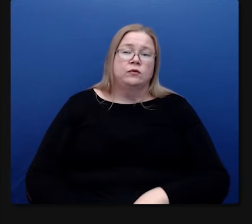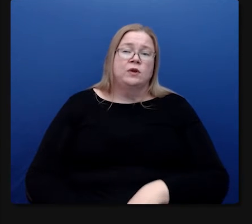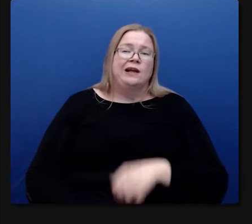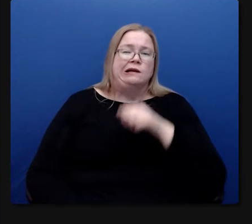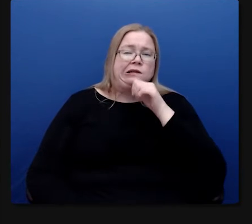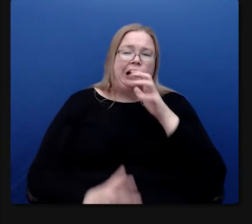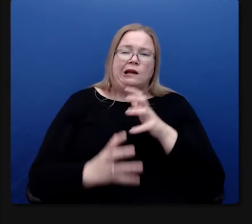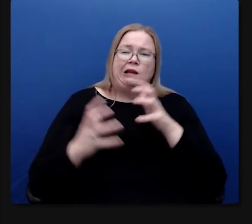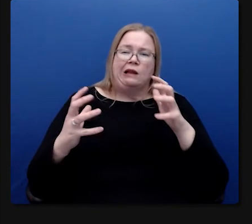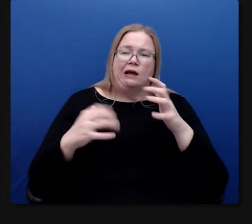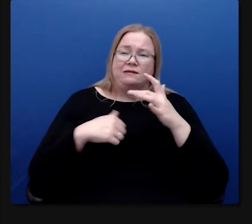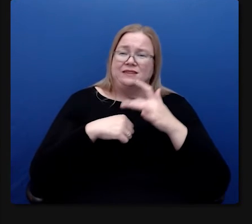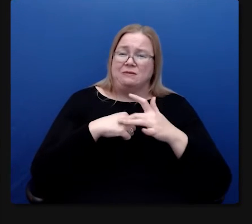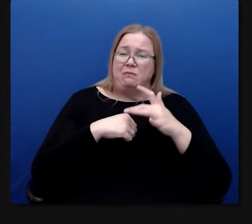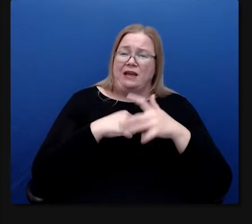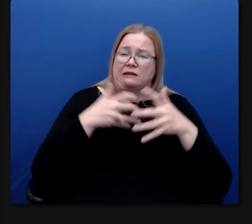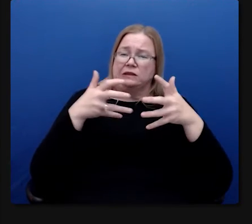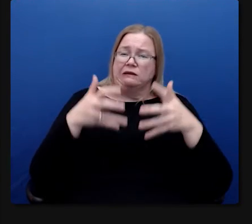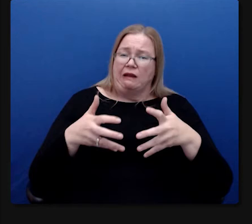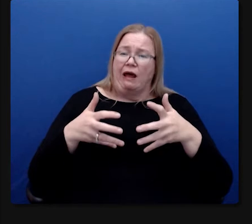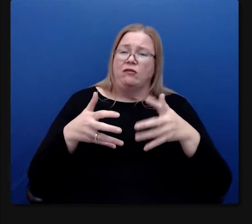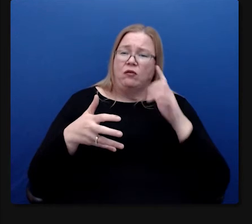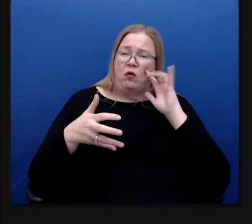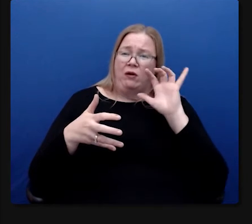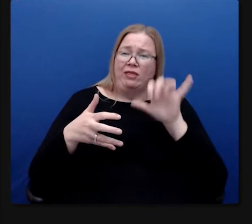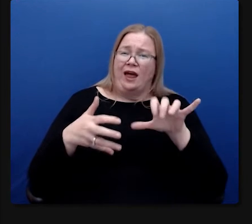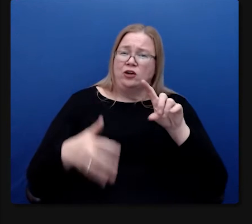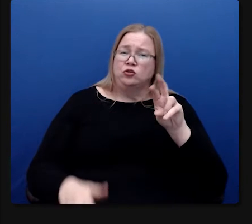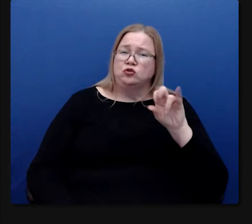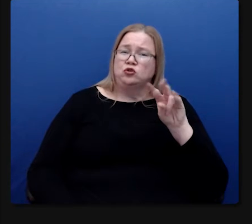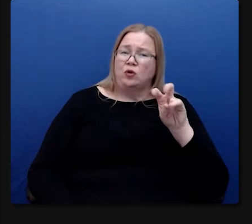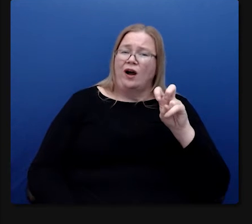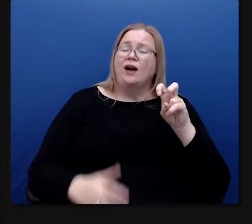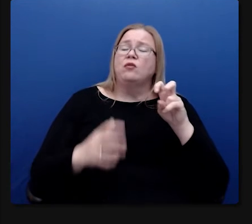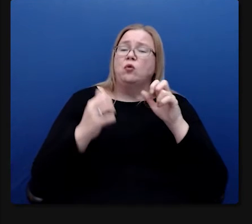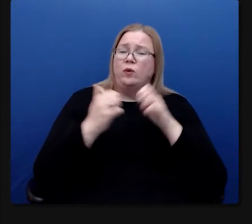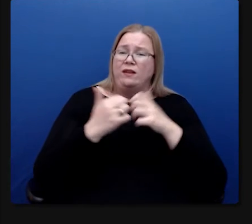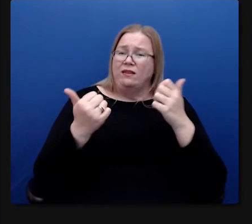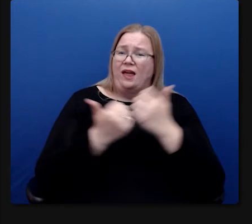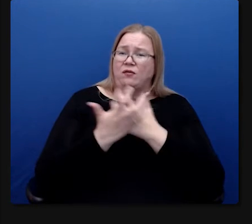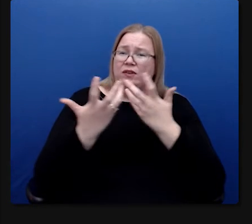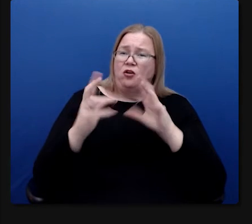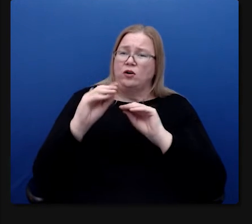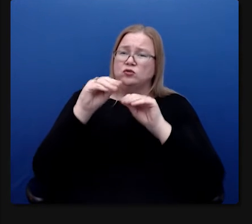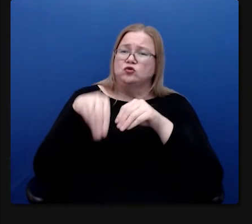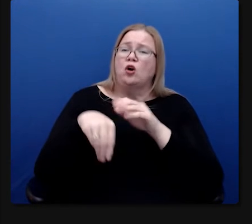There isn't a whole lot of space left on that particular drive with everything installed on it.